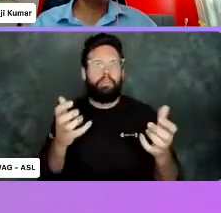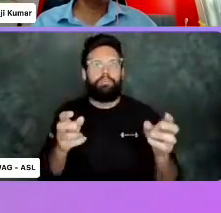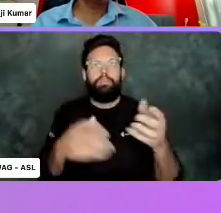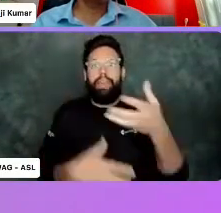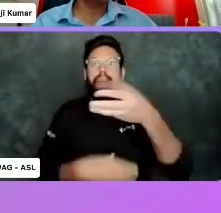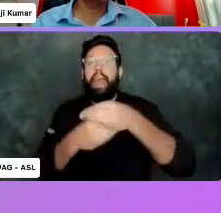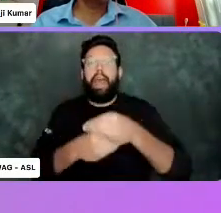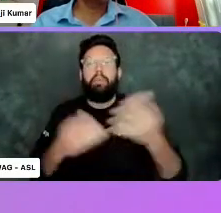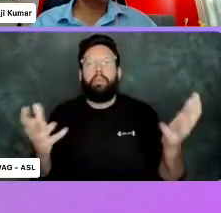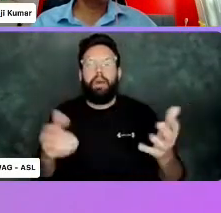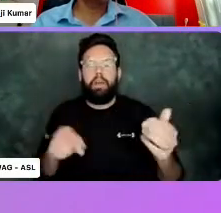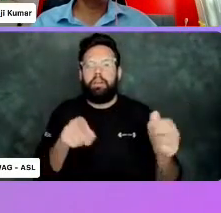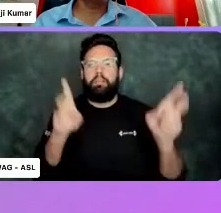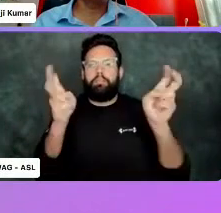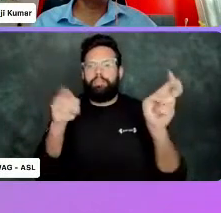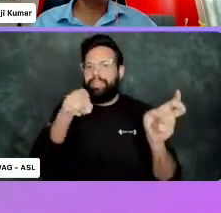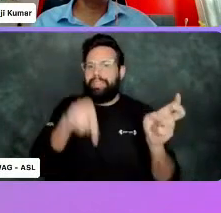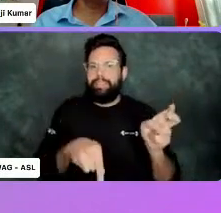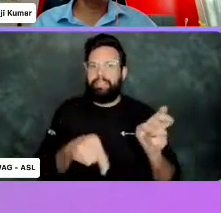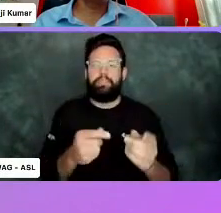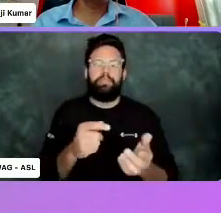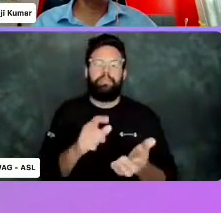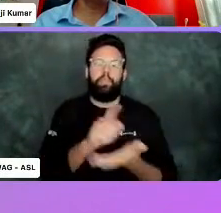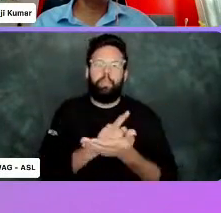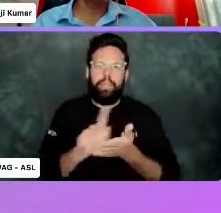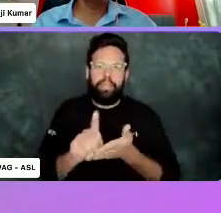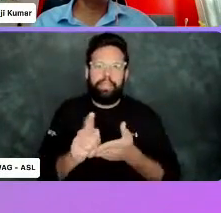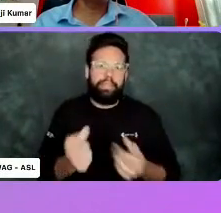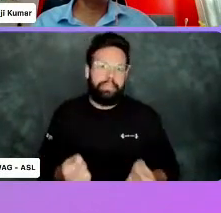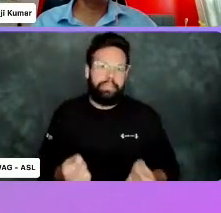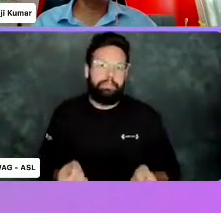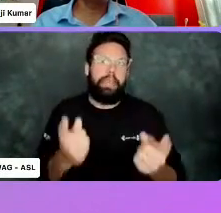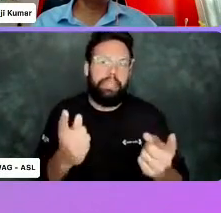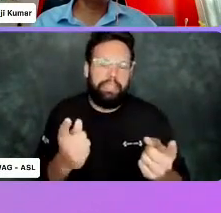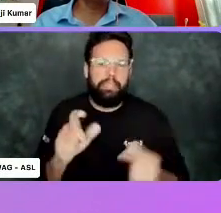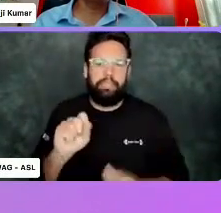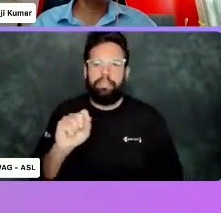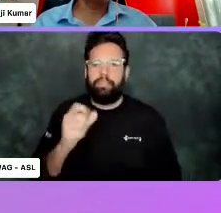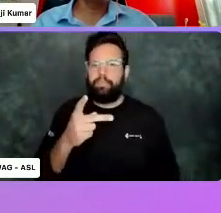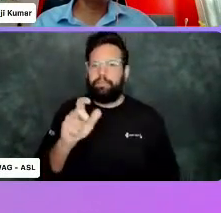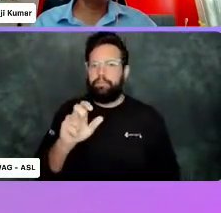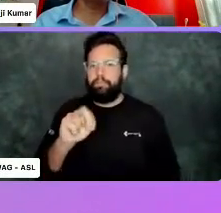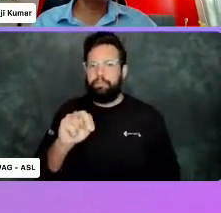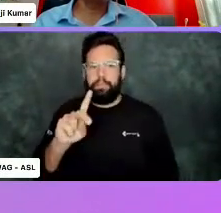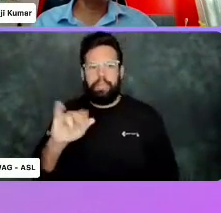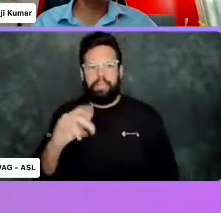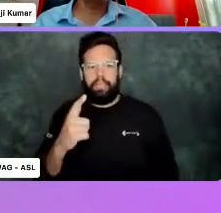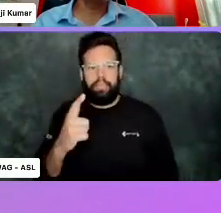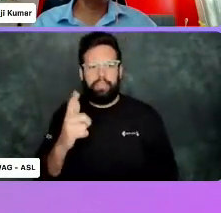So what I'll do is in chart.tsx, update This Week to This Week's Spending.